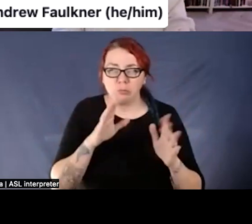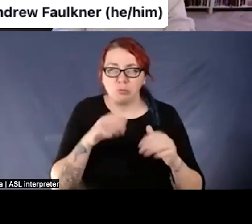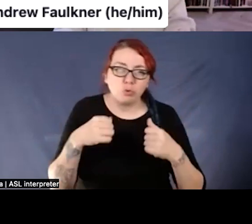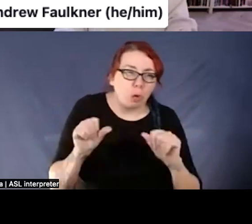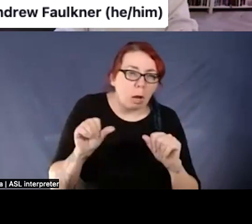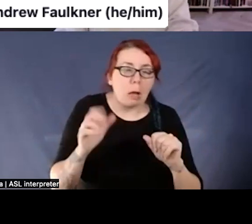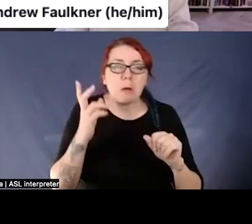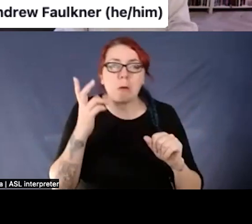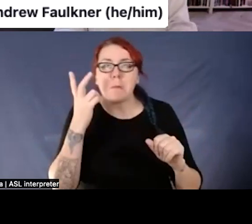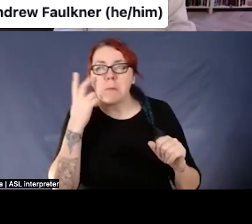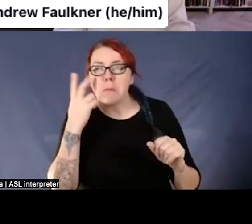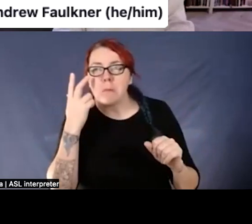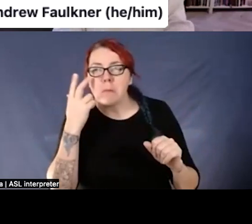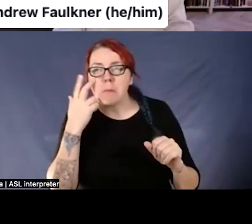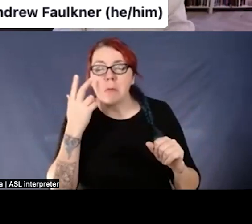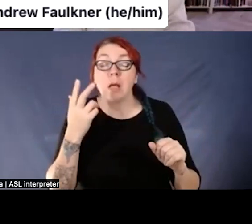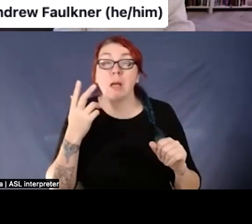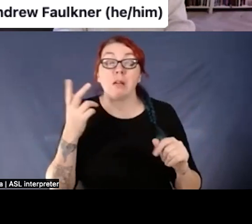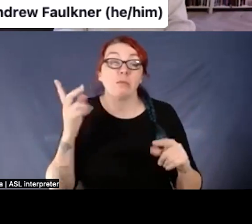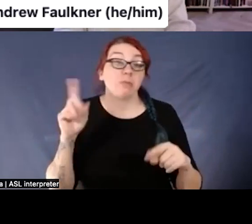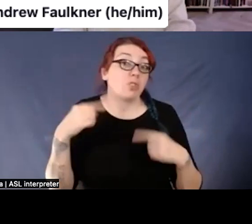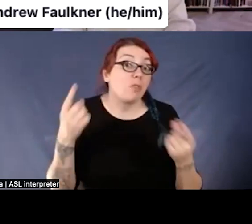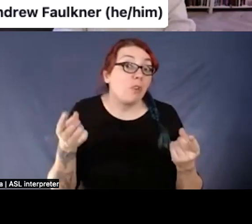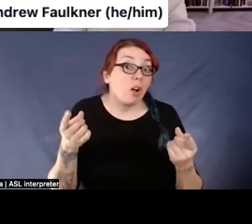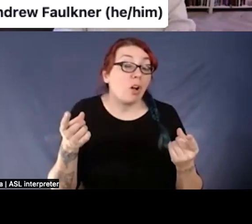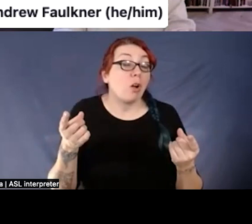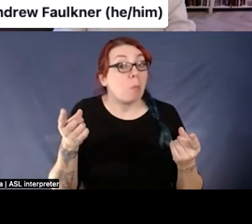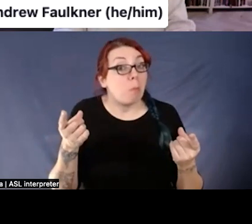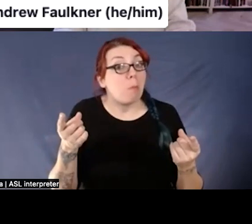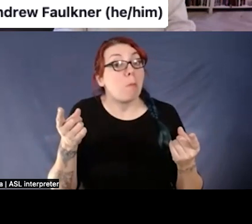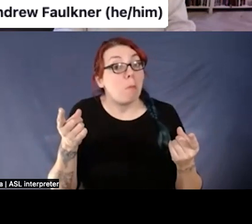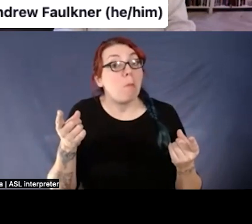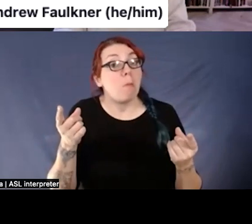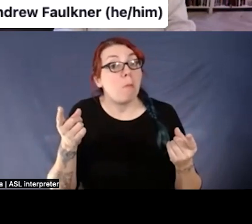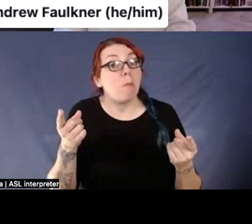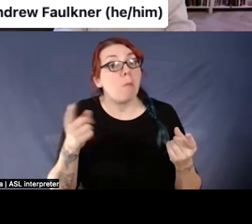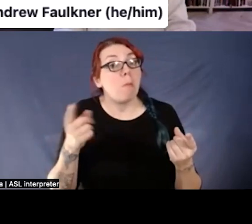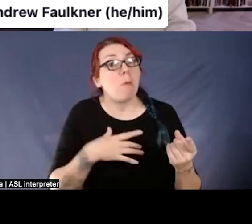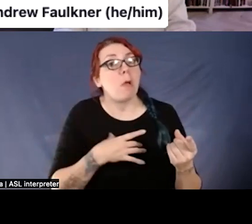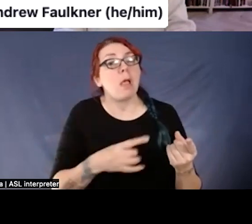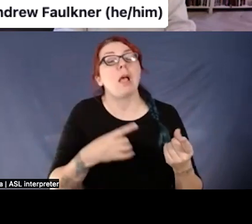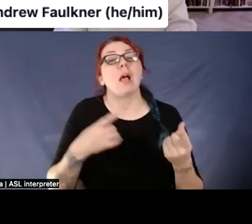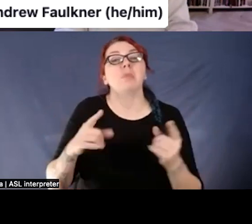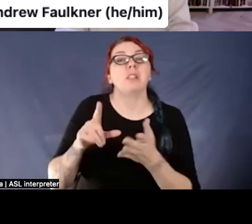The early returns, our publisher Lee used it to book her Frankfurt appointments and was thrilled